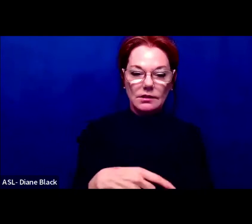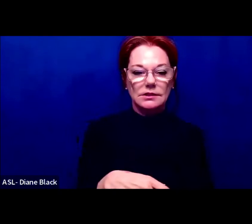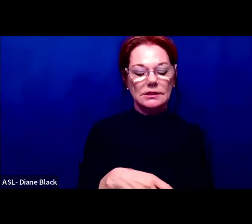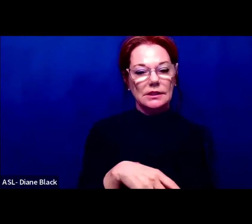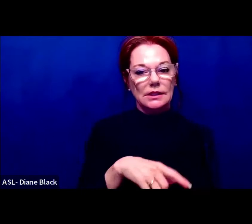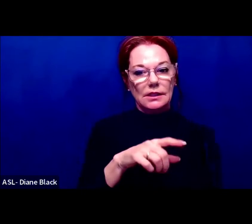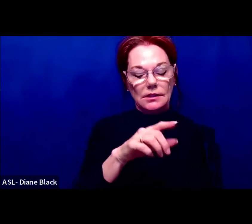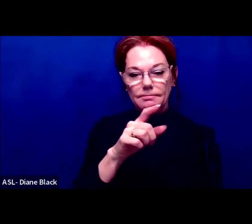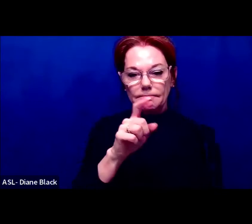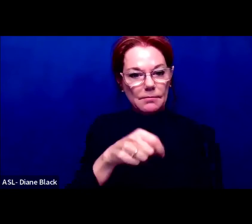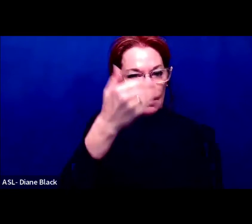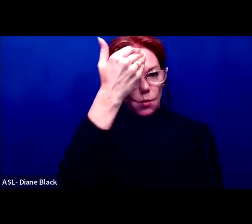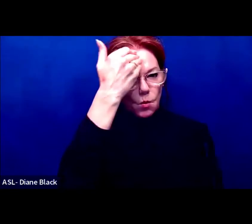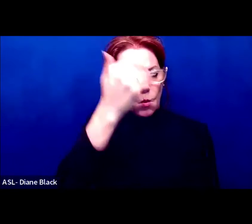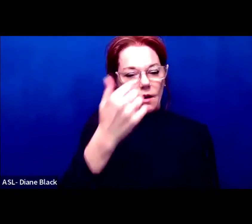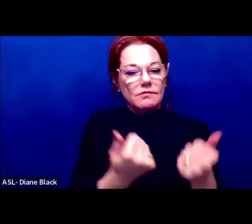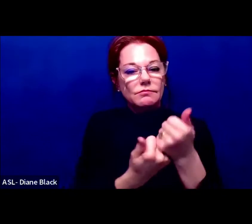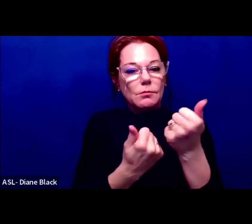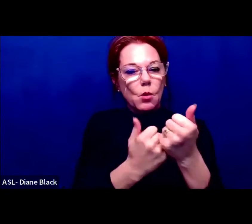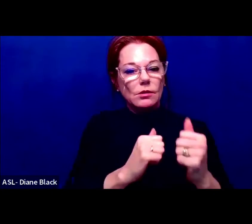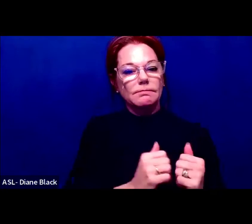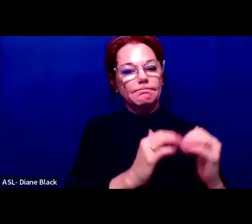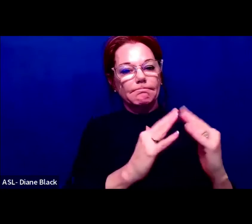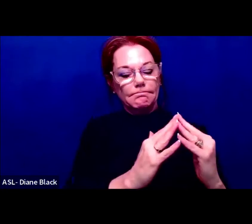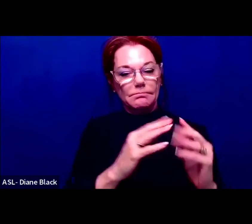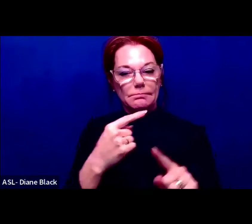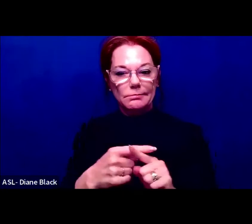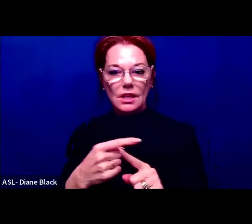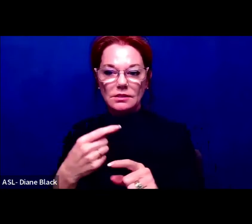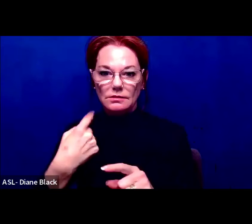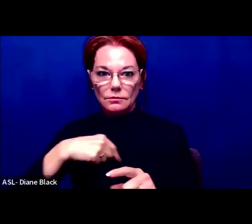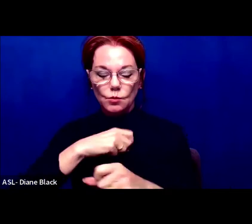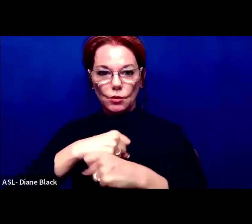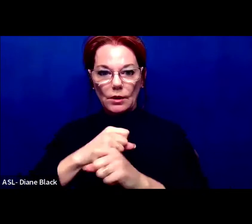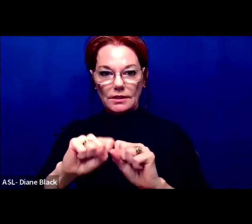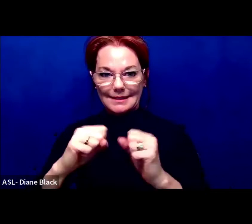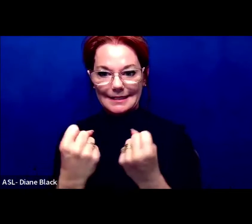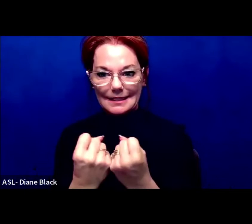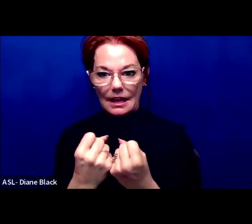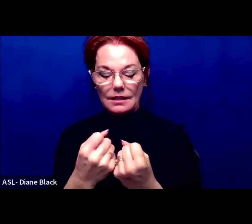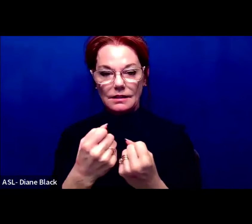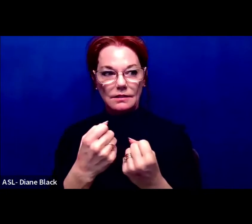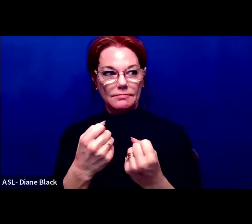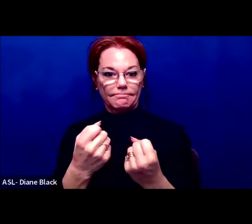place. And that we create a society that respects and includes everyone with a brain